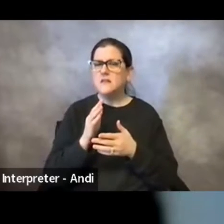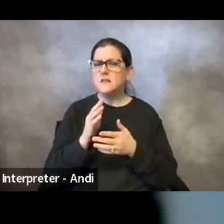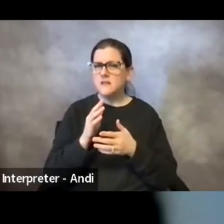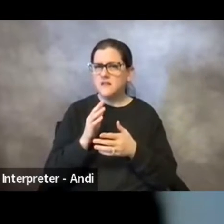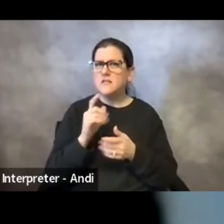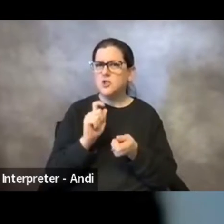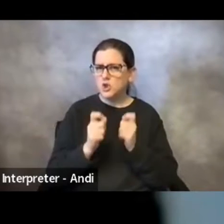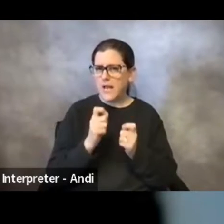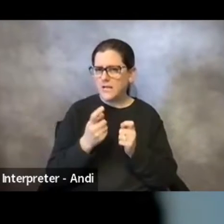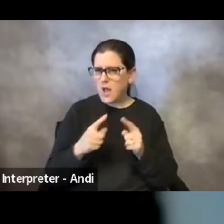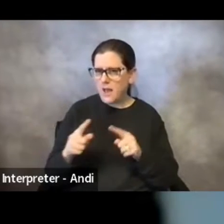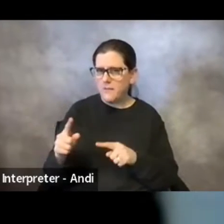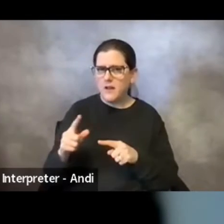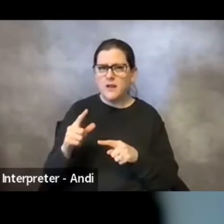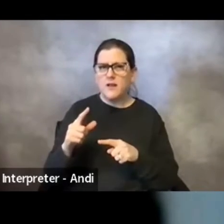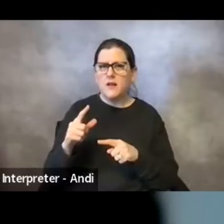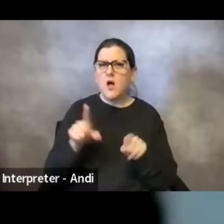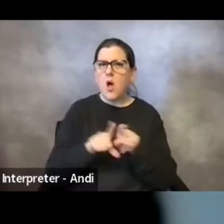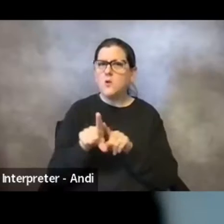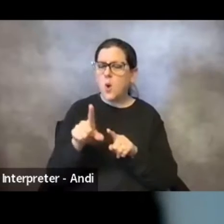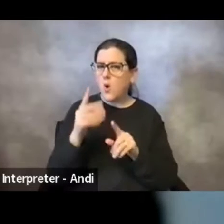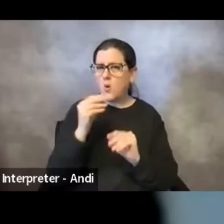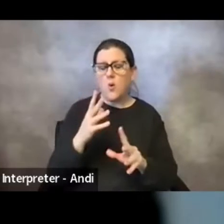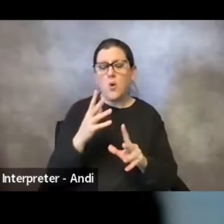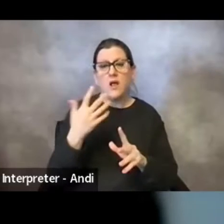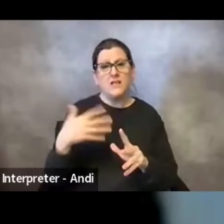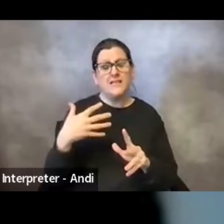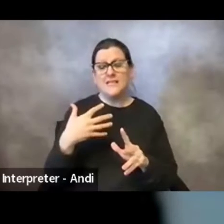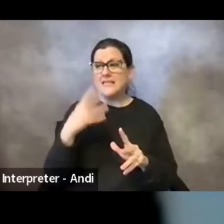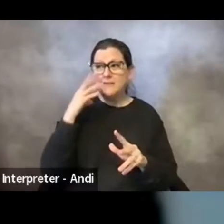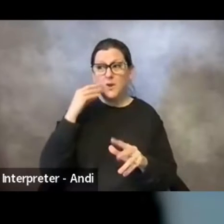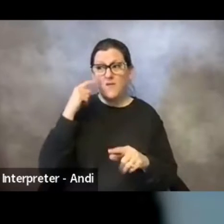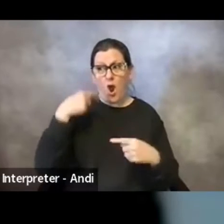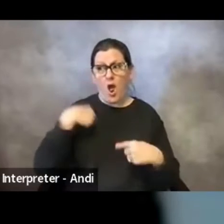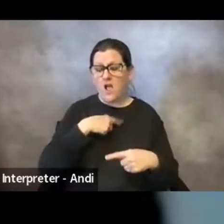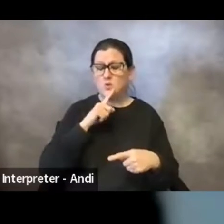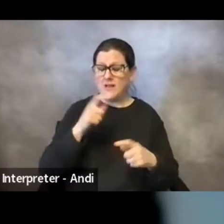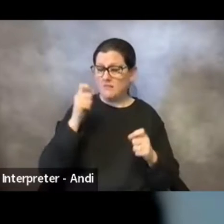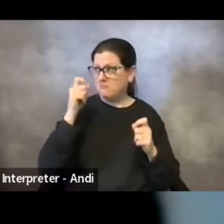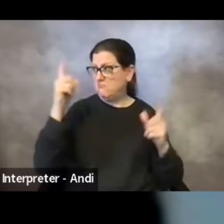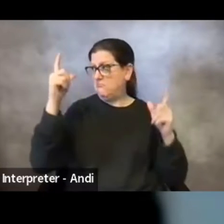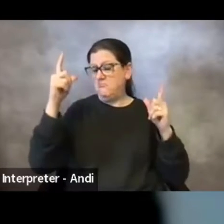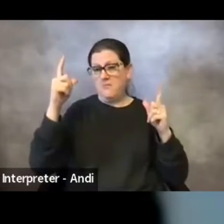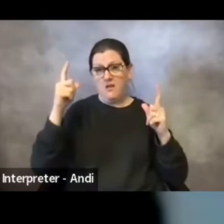what a what an eye opening experience this has been for so many of us that worked on this project, and for many of the